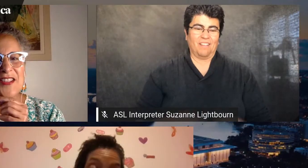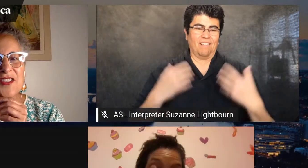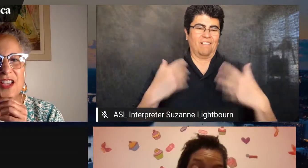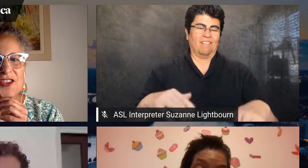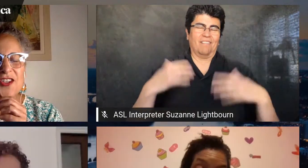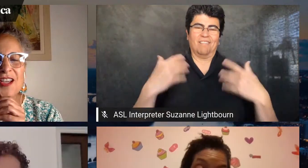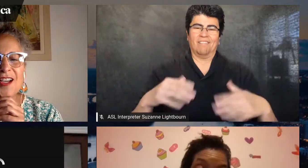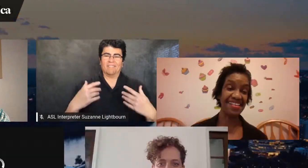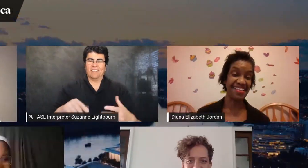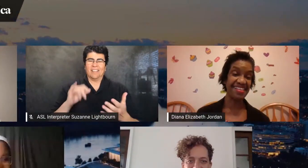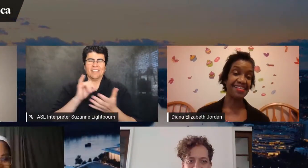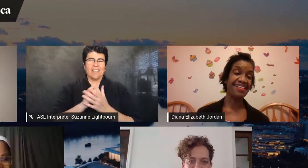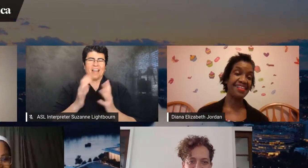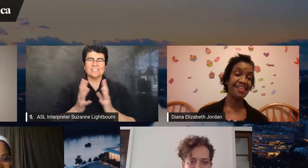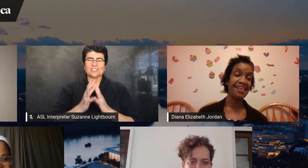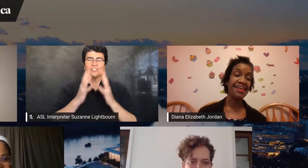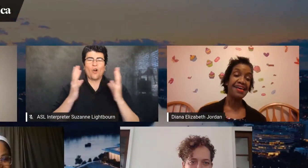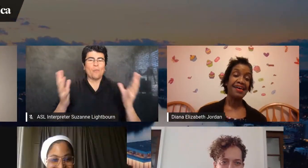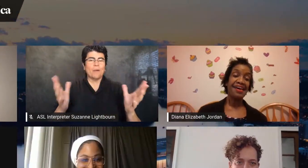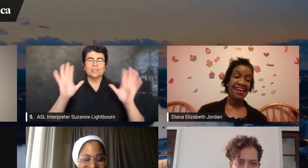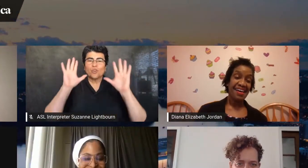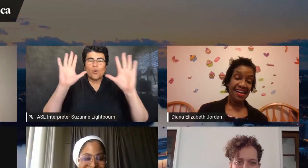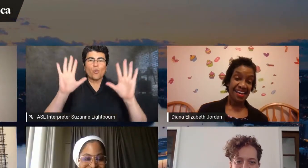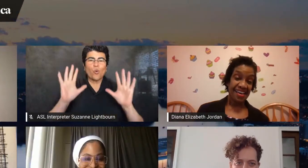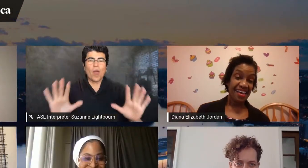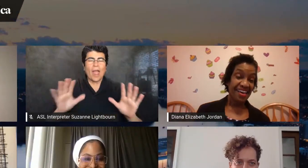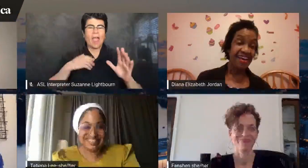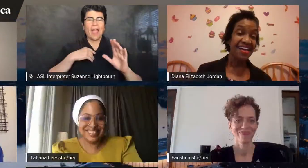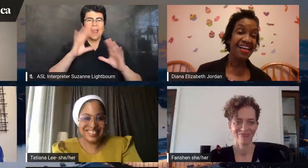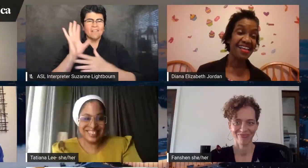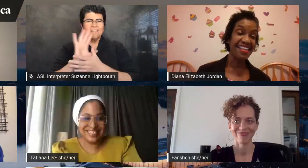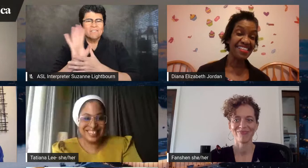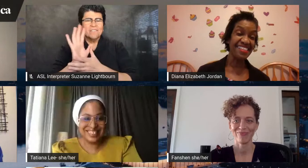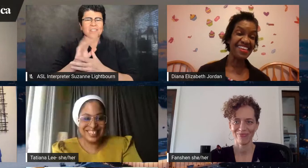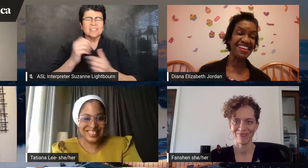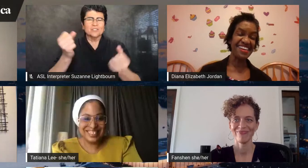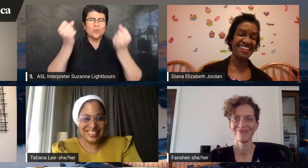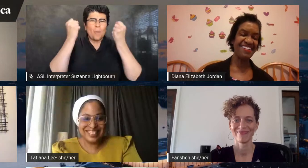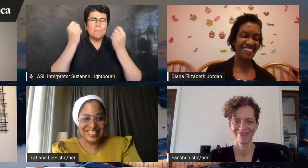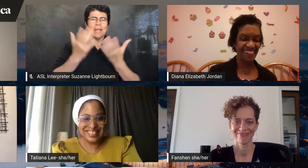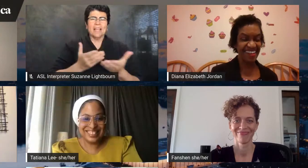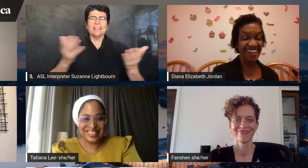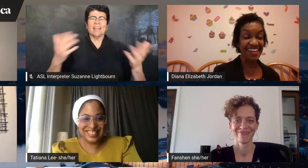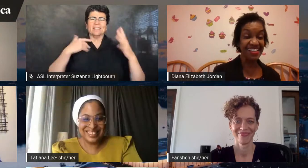That is such great material, you've done so many things. Thank you, Diana.